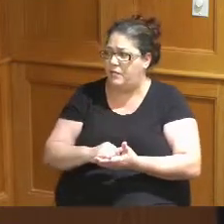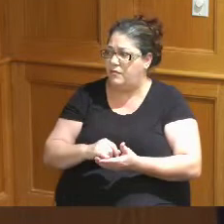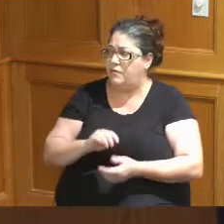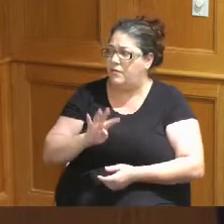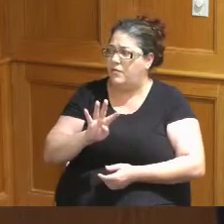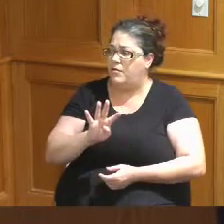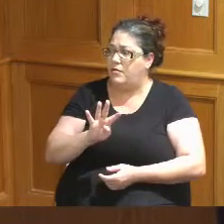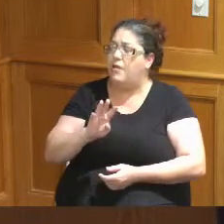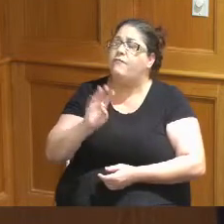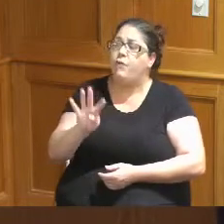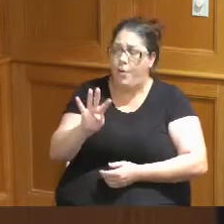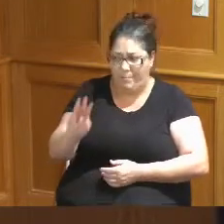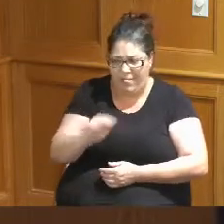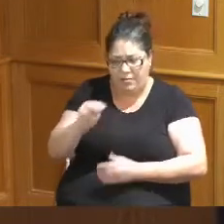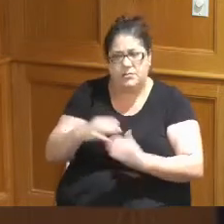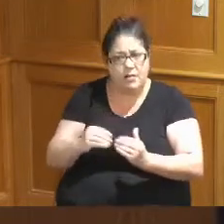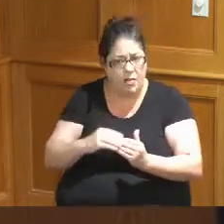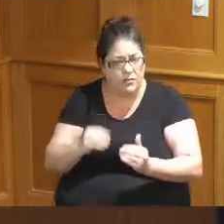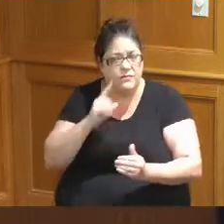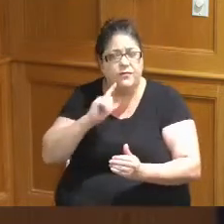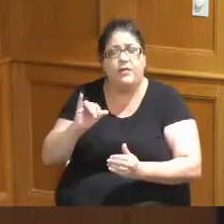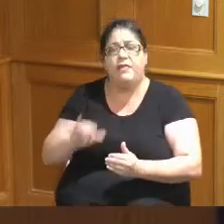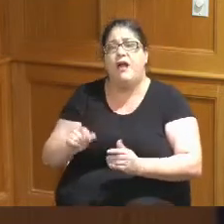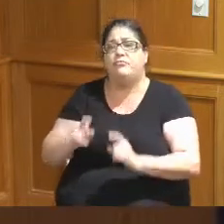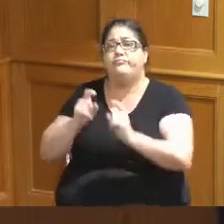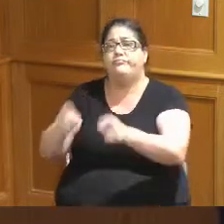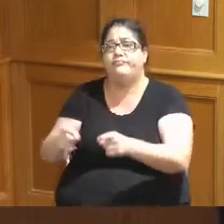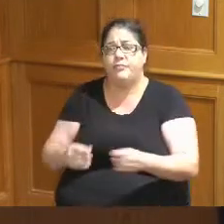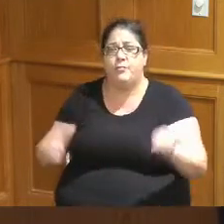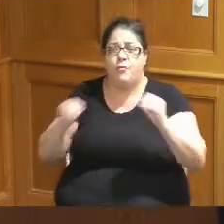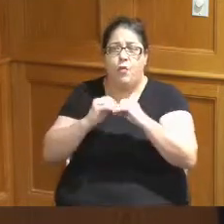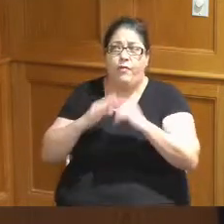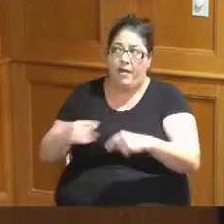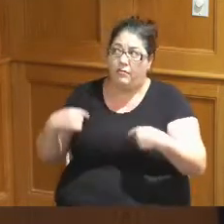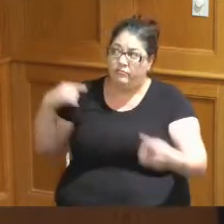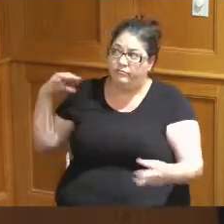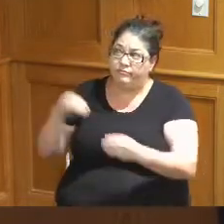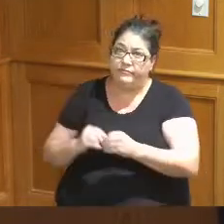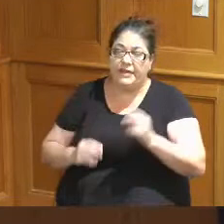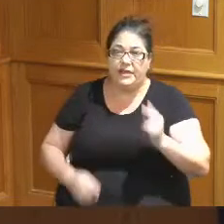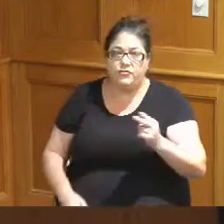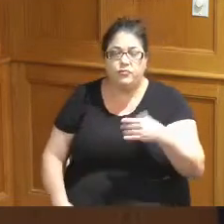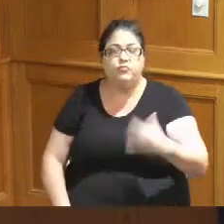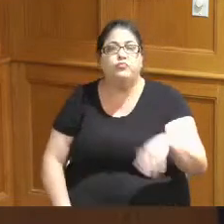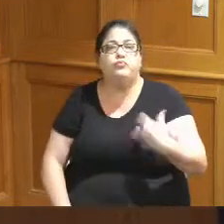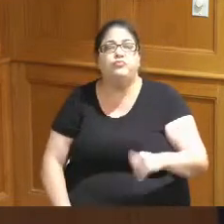youth programs more than any time in history for Hamilton County and there are lots of programs